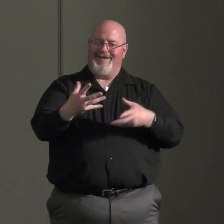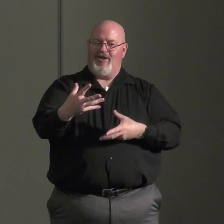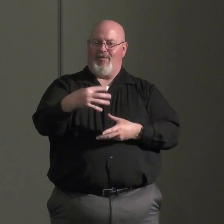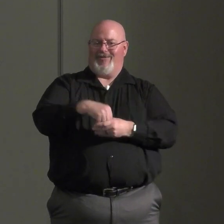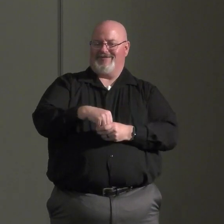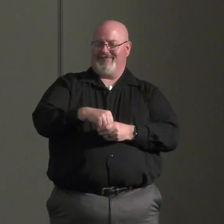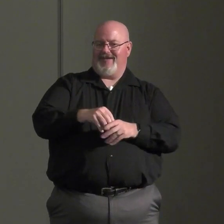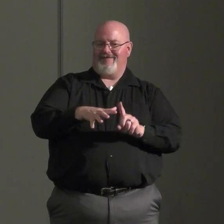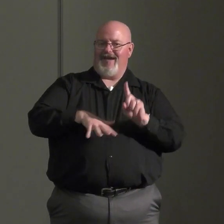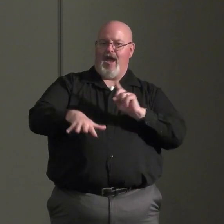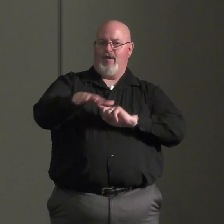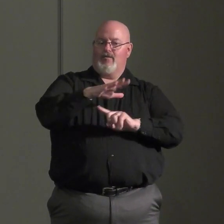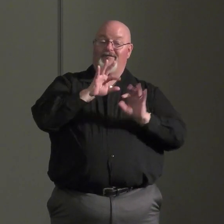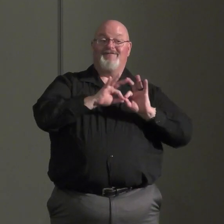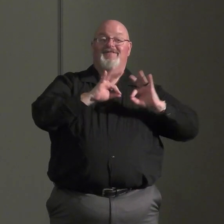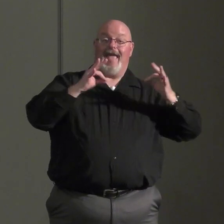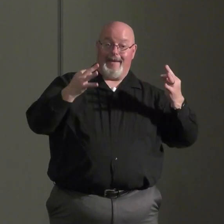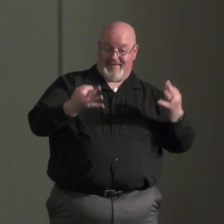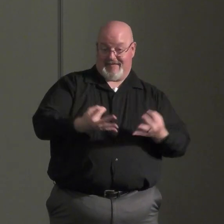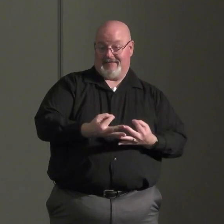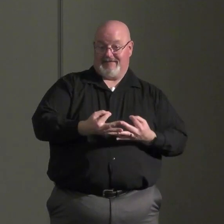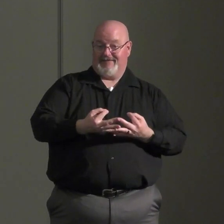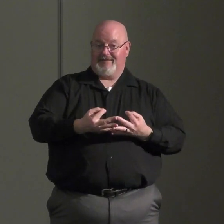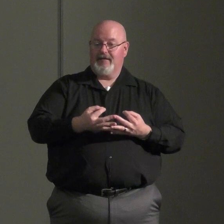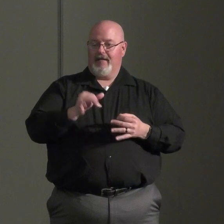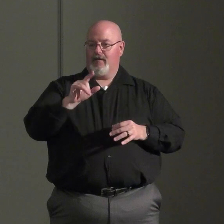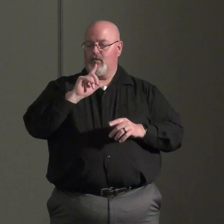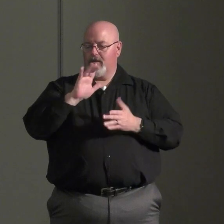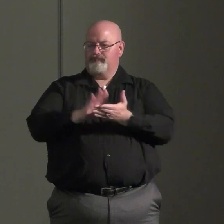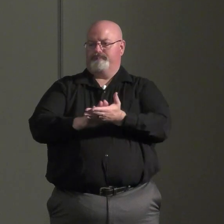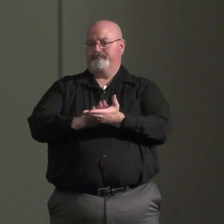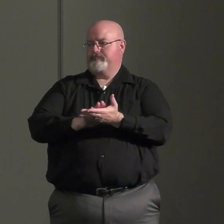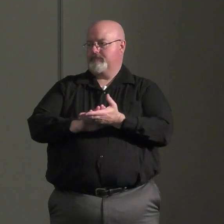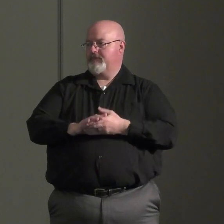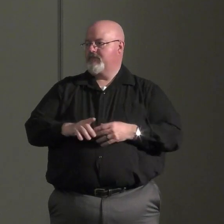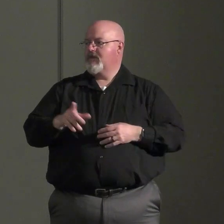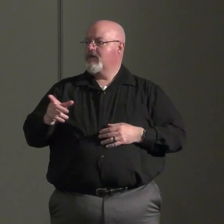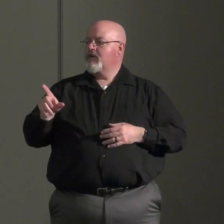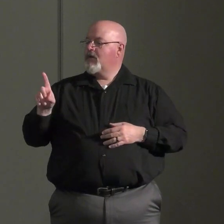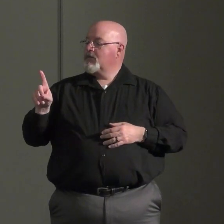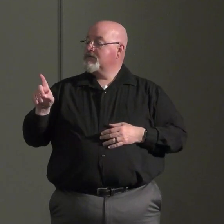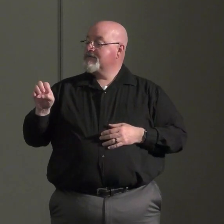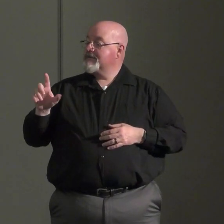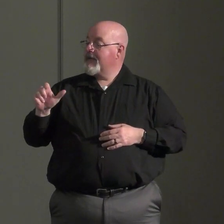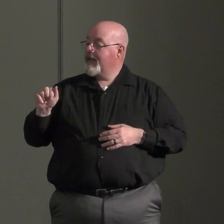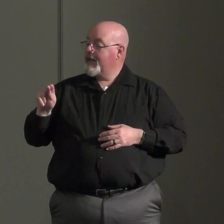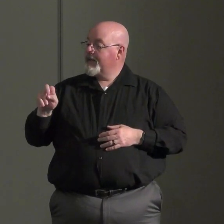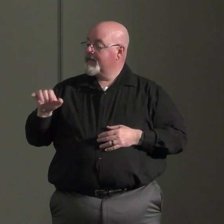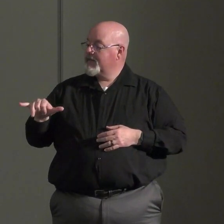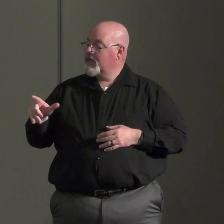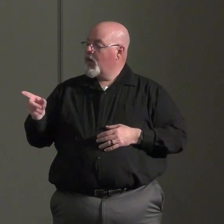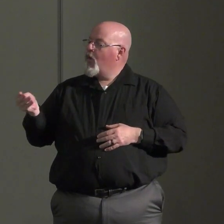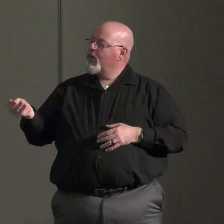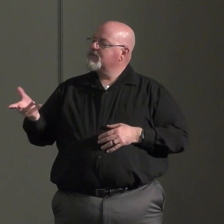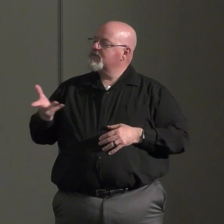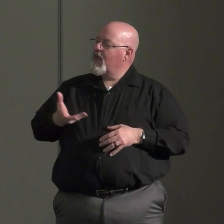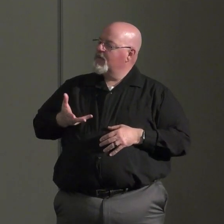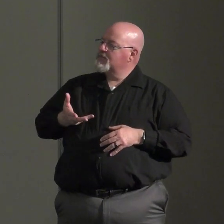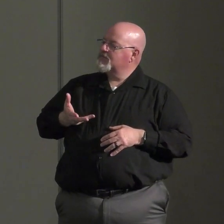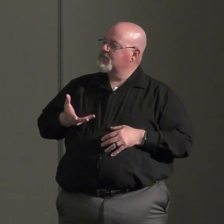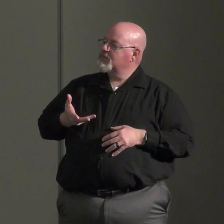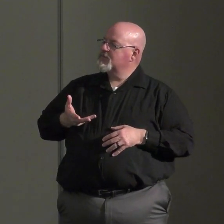environment for the families, as you said. That is commendable. Delaney tell us about or walk